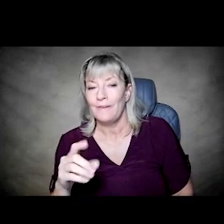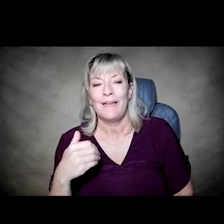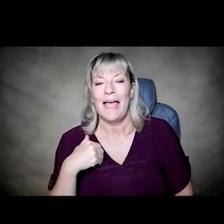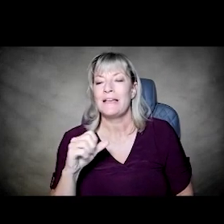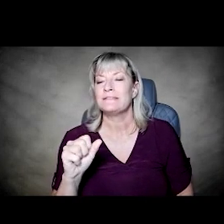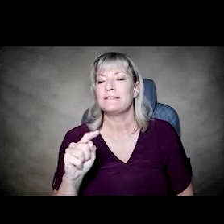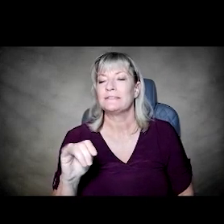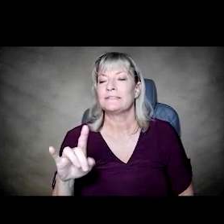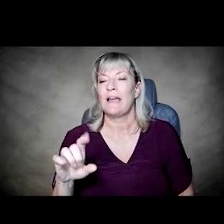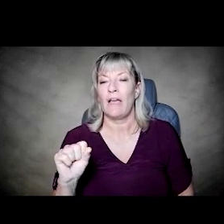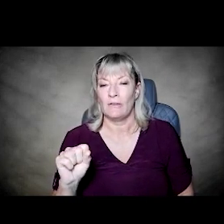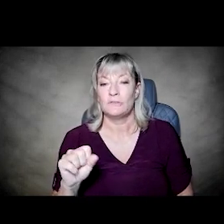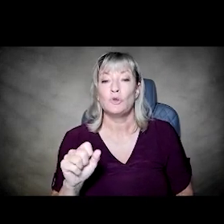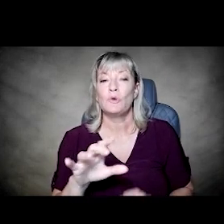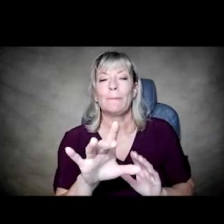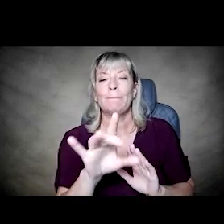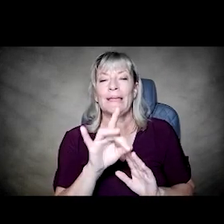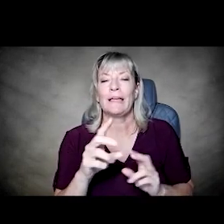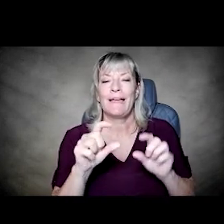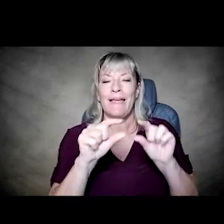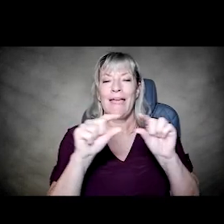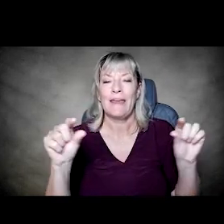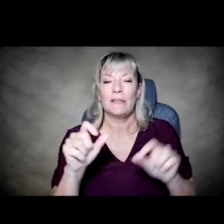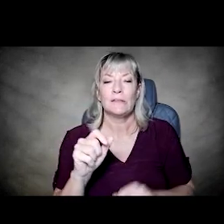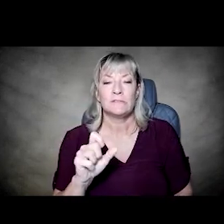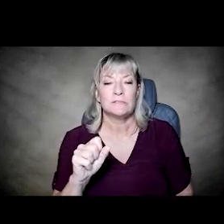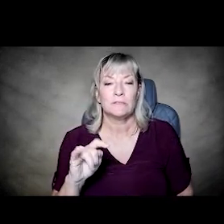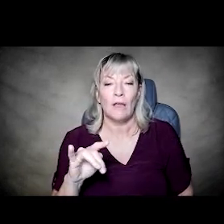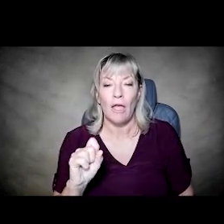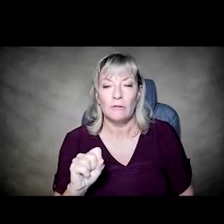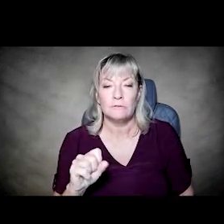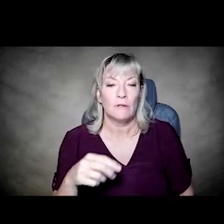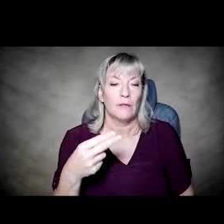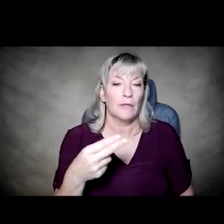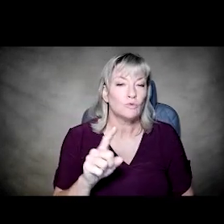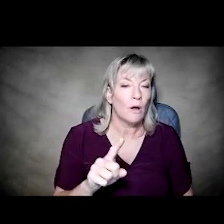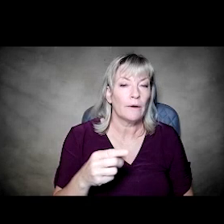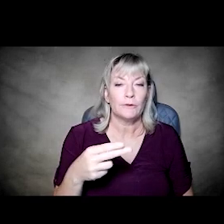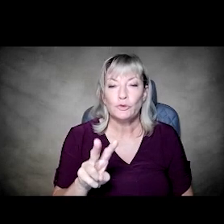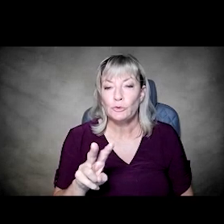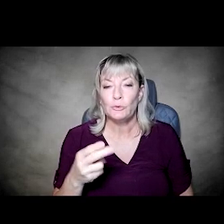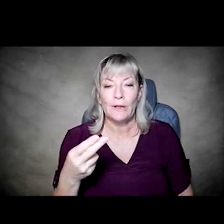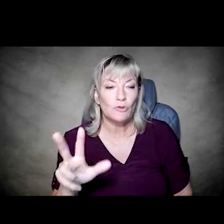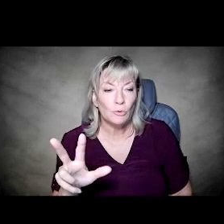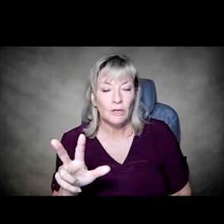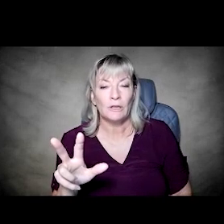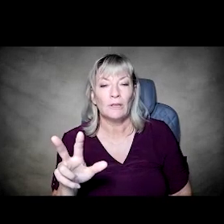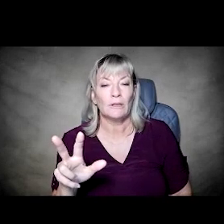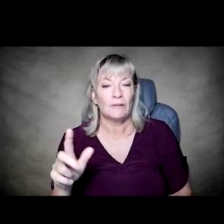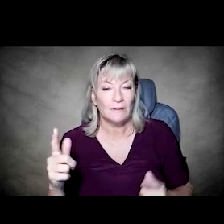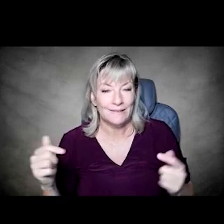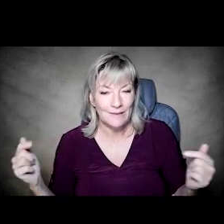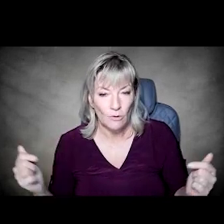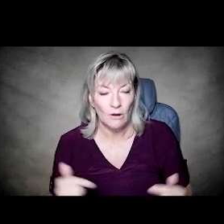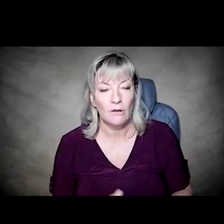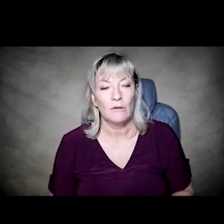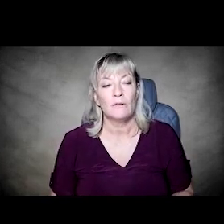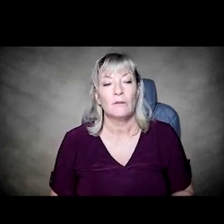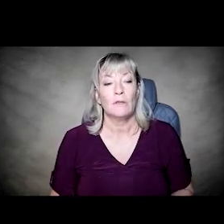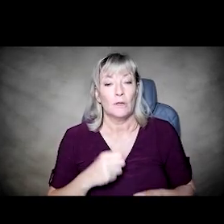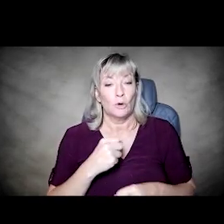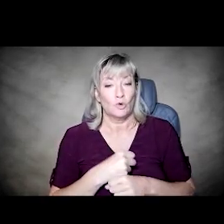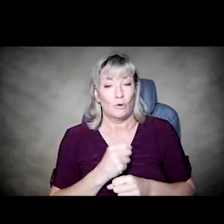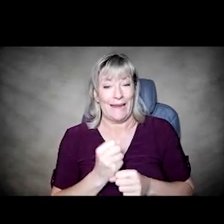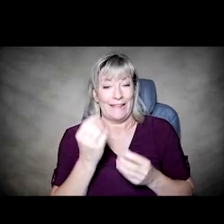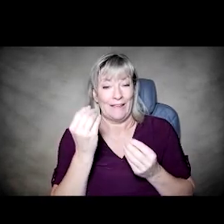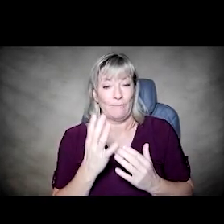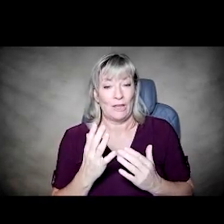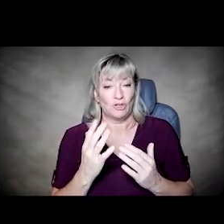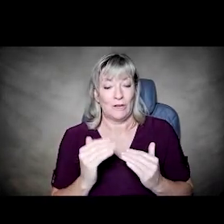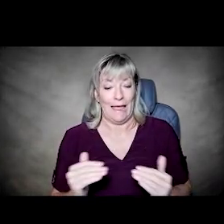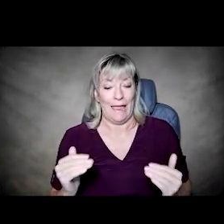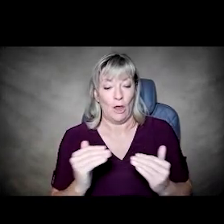H2, H3, etc. Creating information hierarchy with heading styles is great for readability and